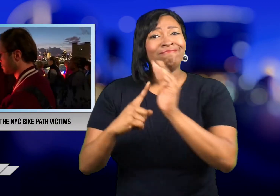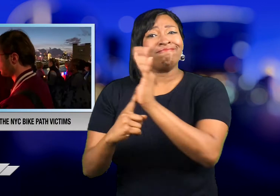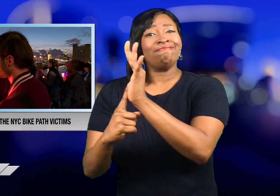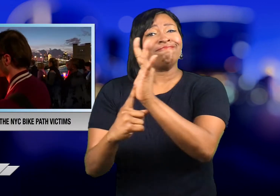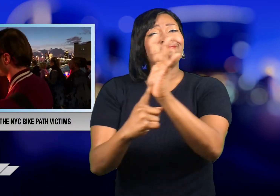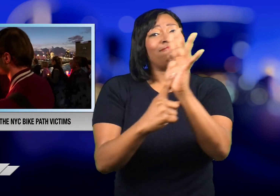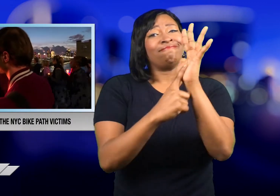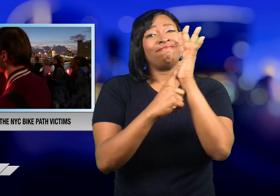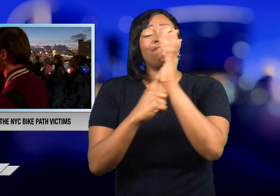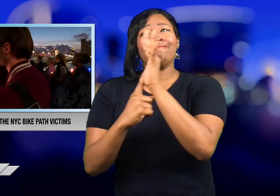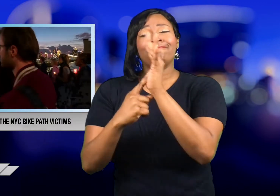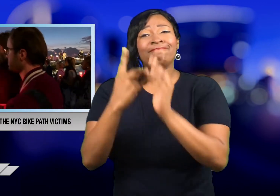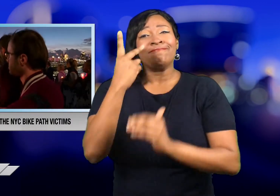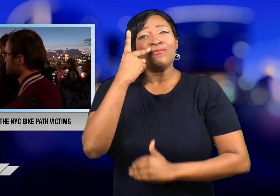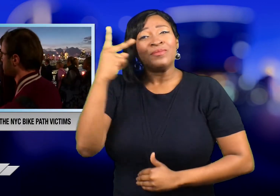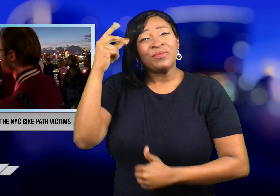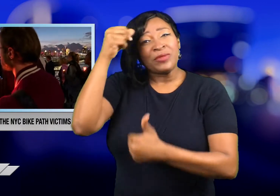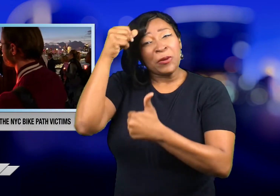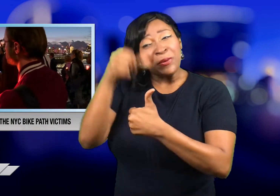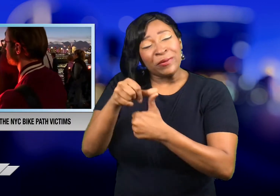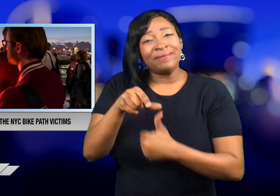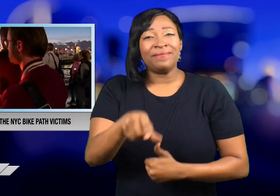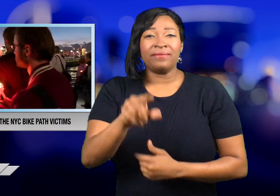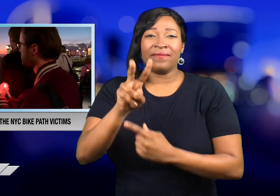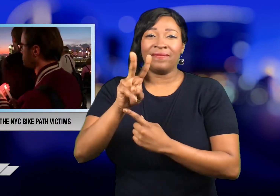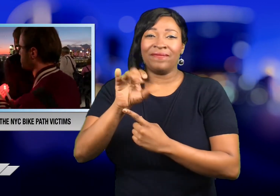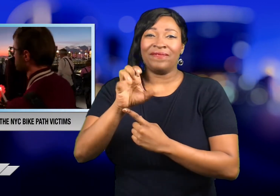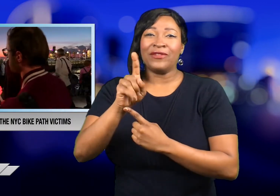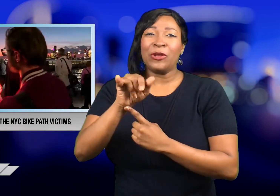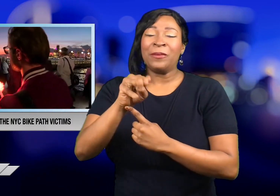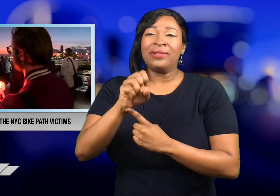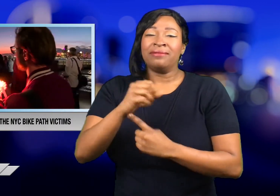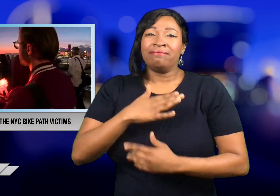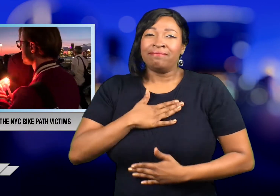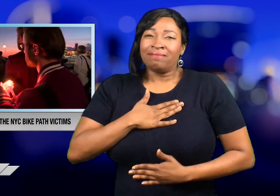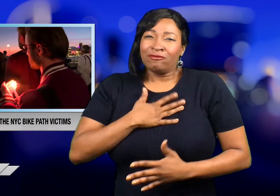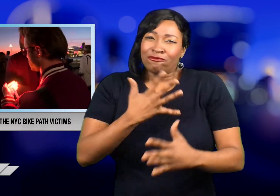Dozens of people showed up to remember them.